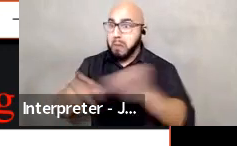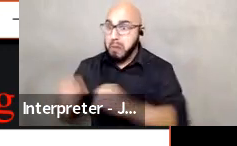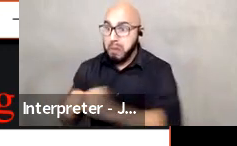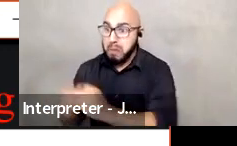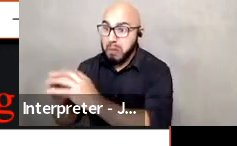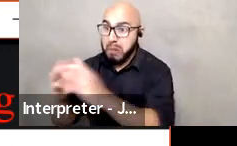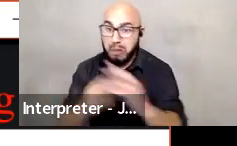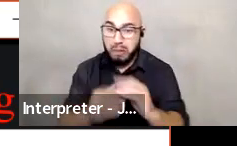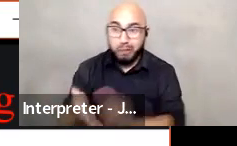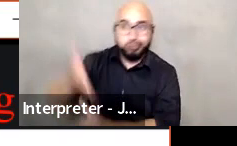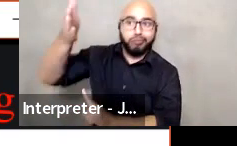Hundreds.